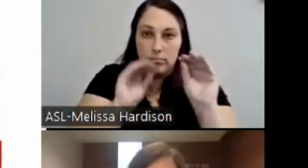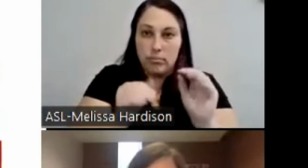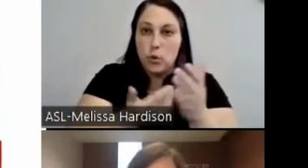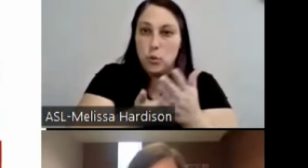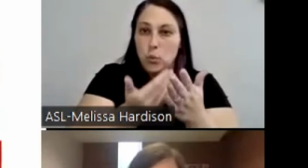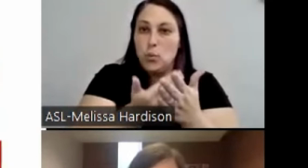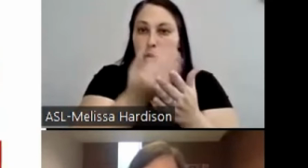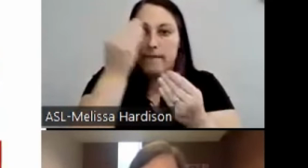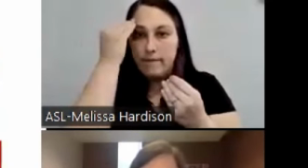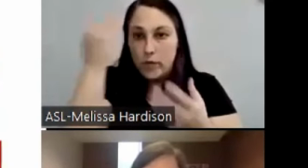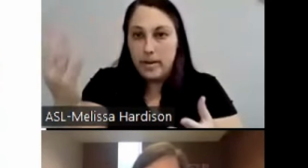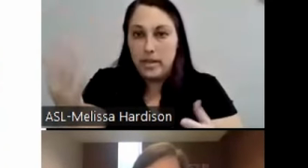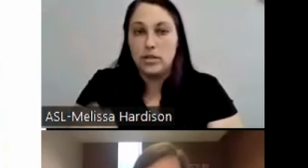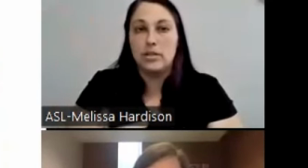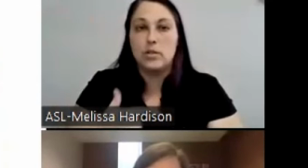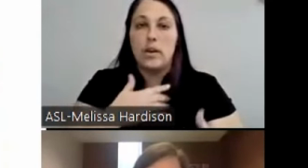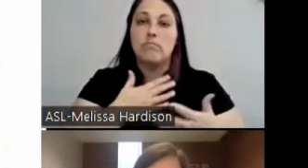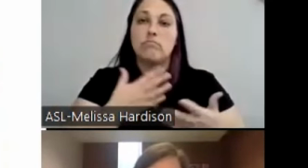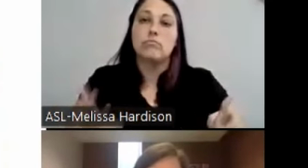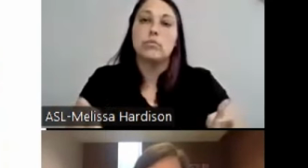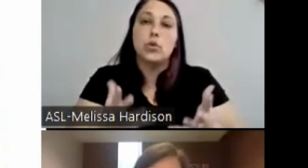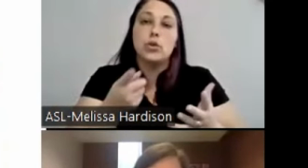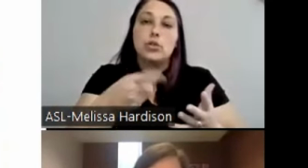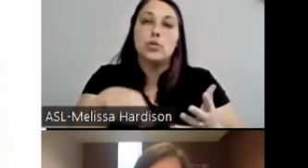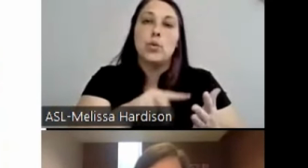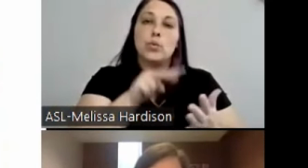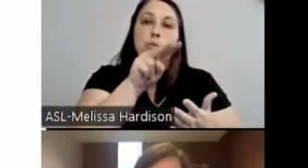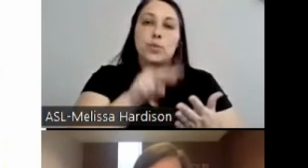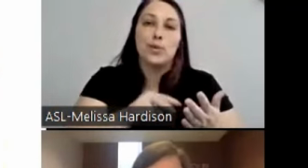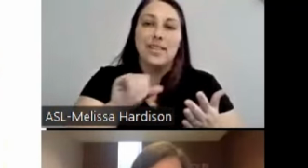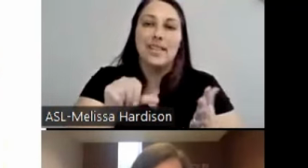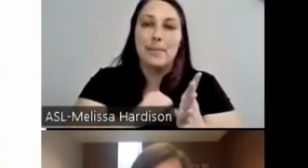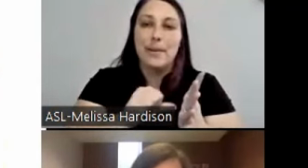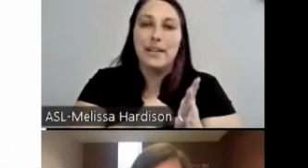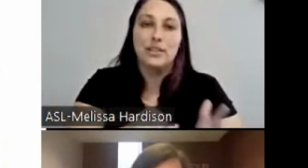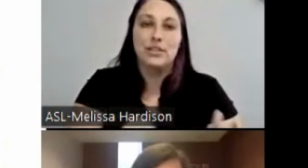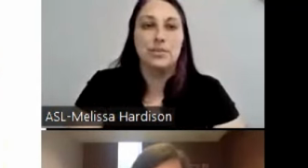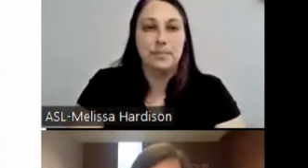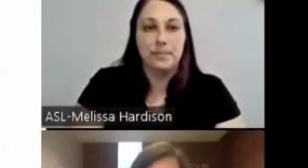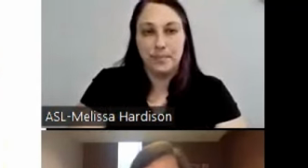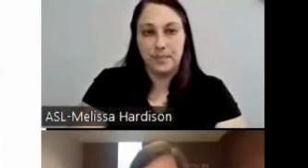What programs that you are eligible for may vary depending on its requirements for older adults versus people with disabilities.